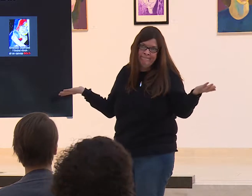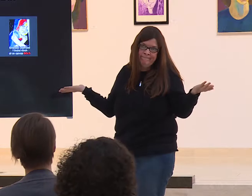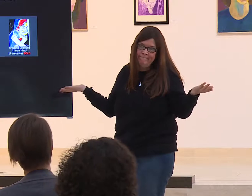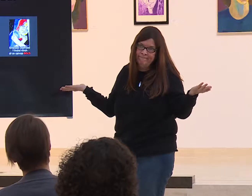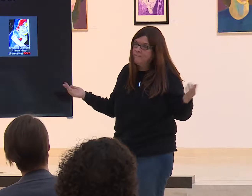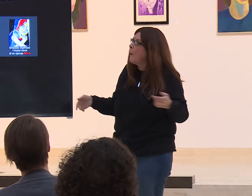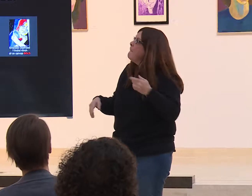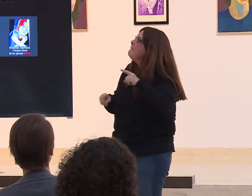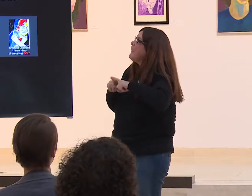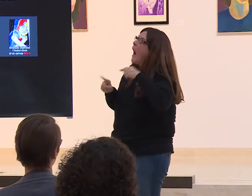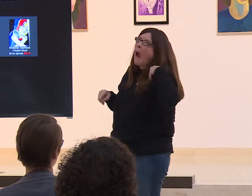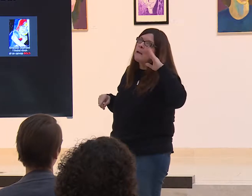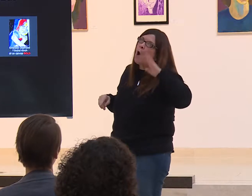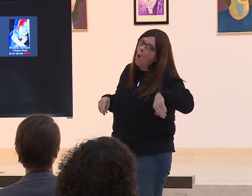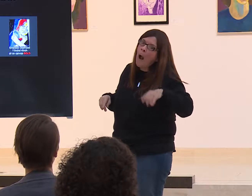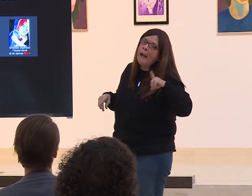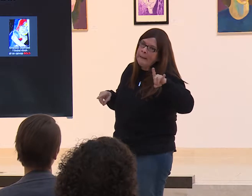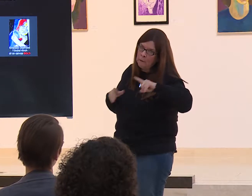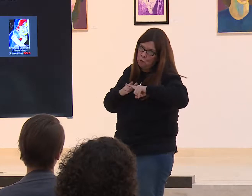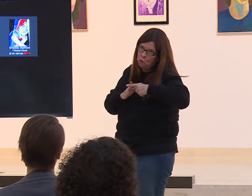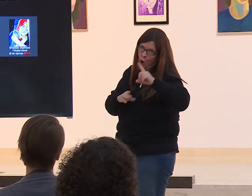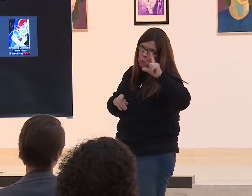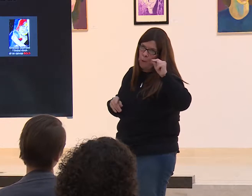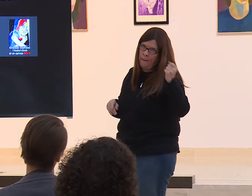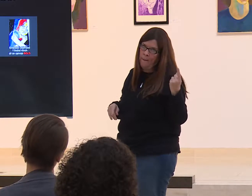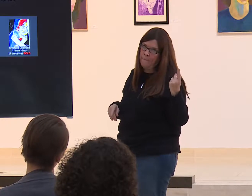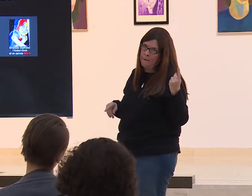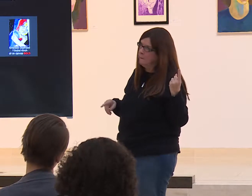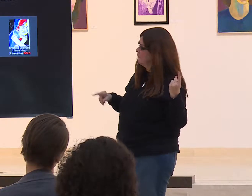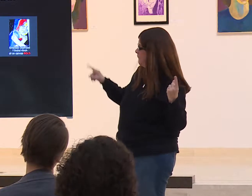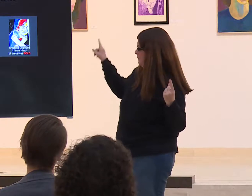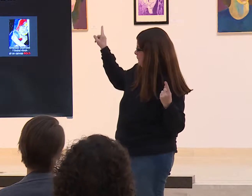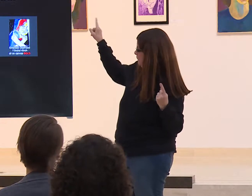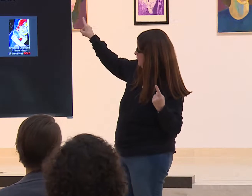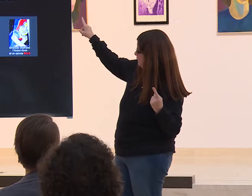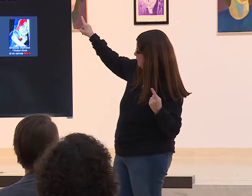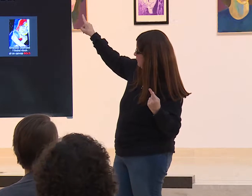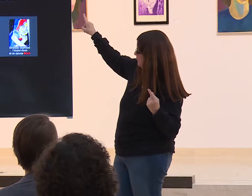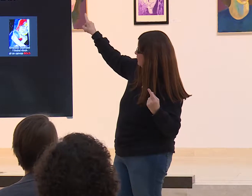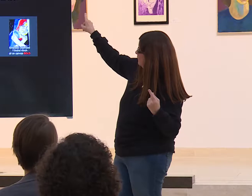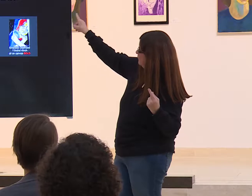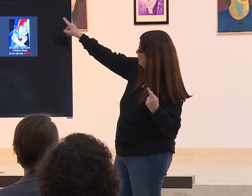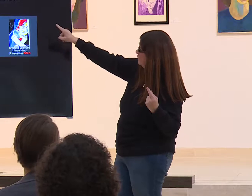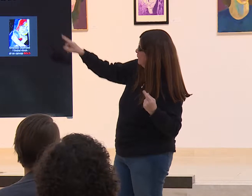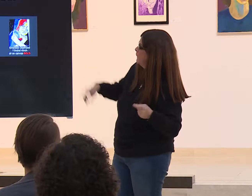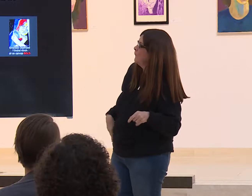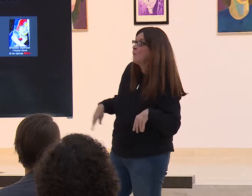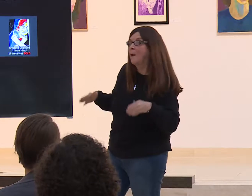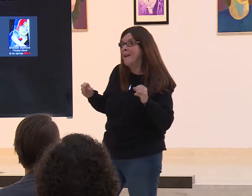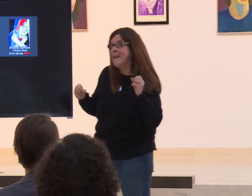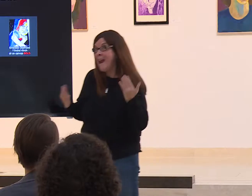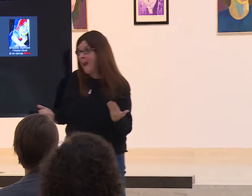which day was done at which time. So this was in 2011, the very first year I did